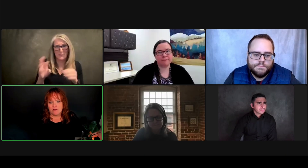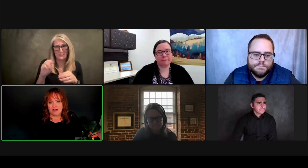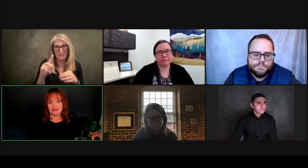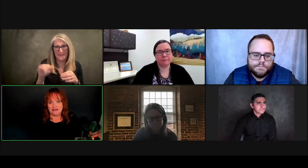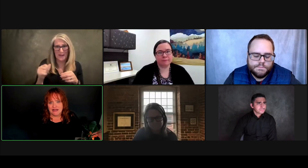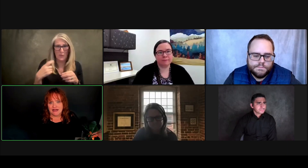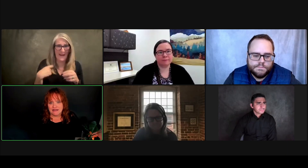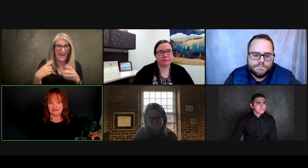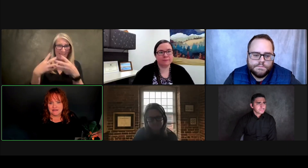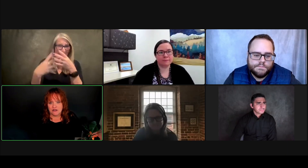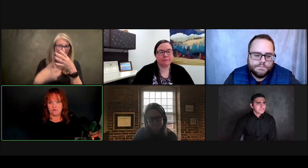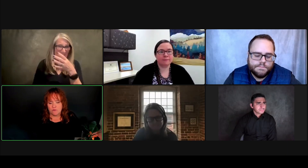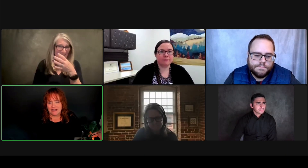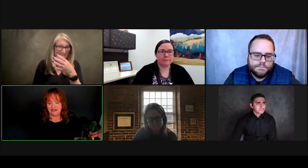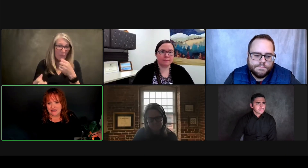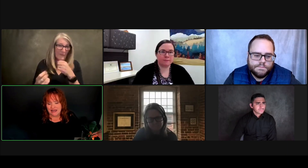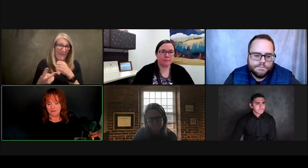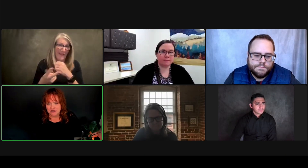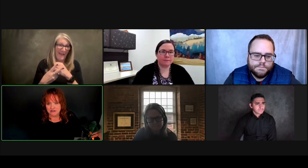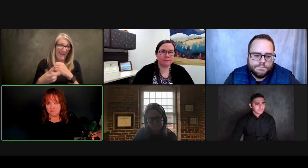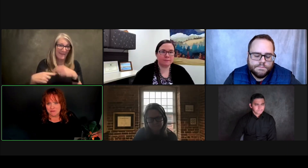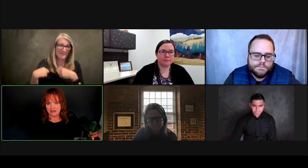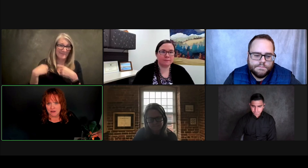We recognize that we need to caption media.